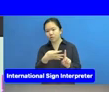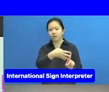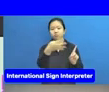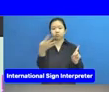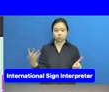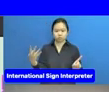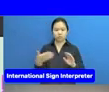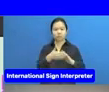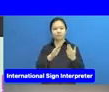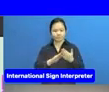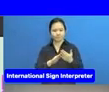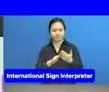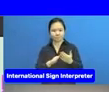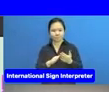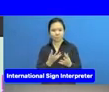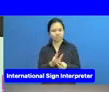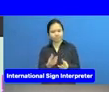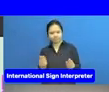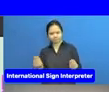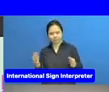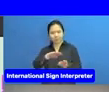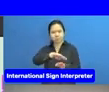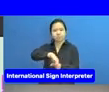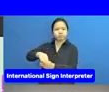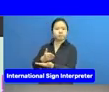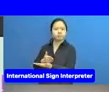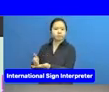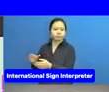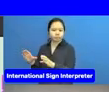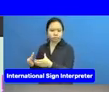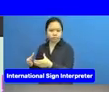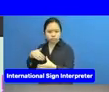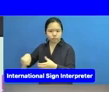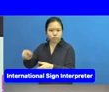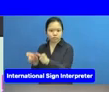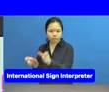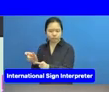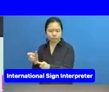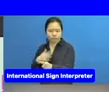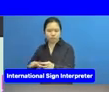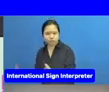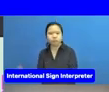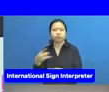we acknowledge that Perform Europe operates in a highly diverse and unequal context in 40 different countries.